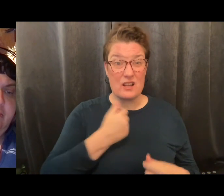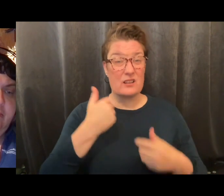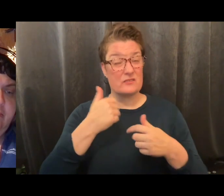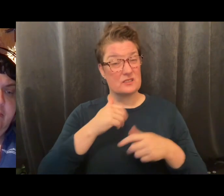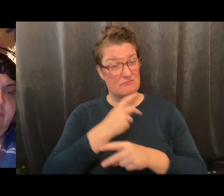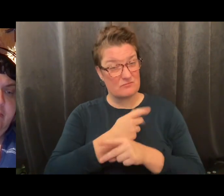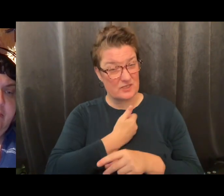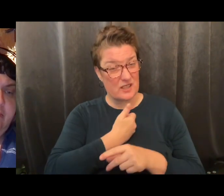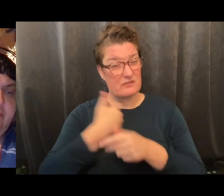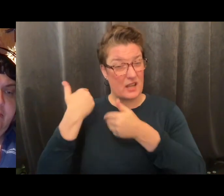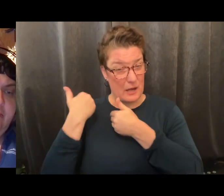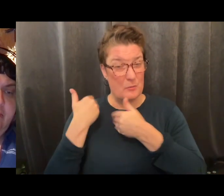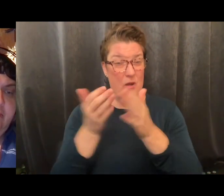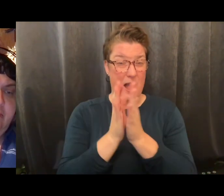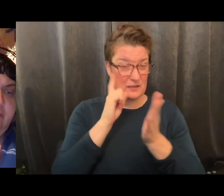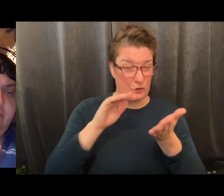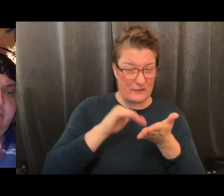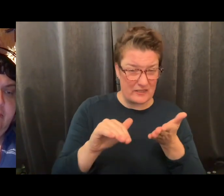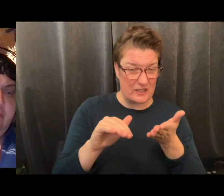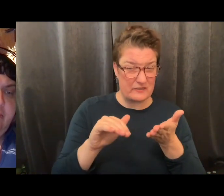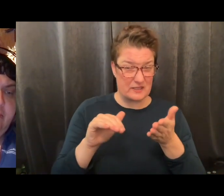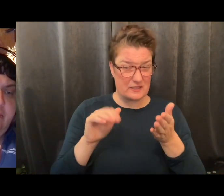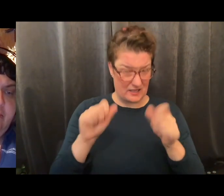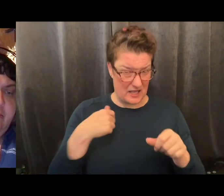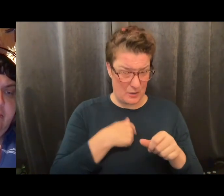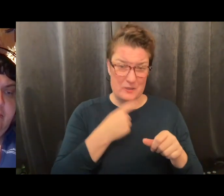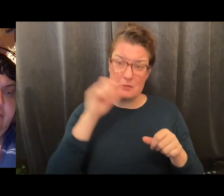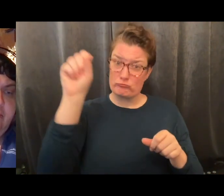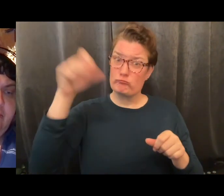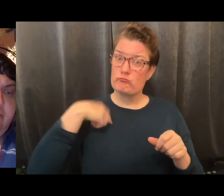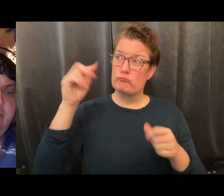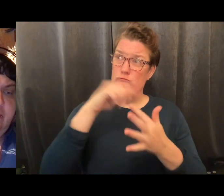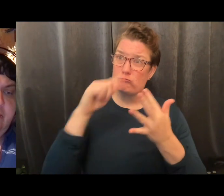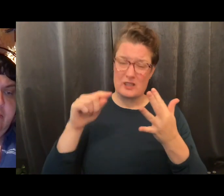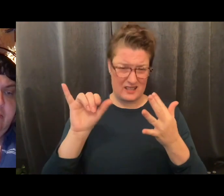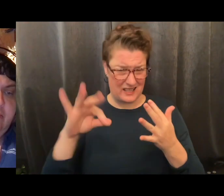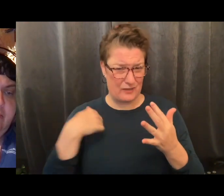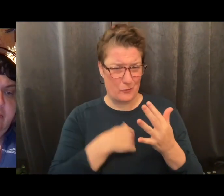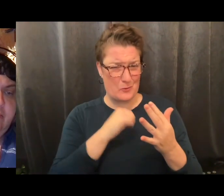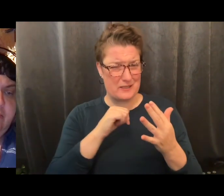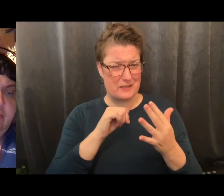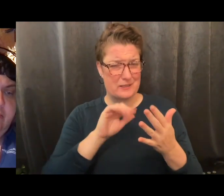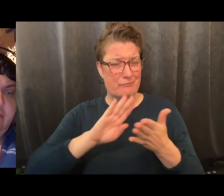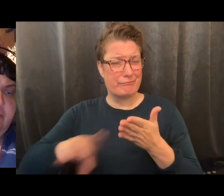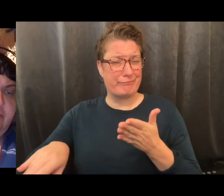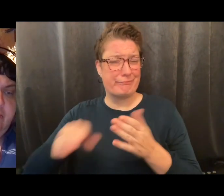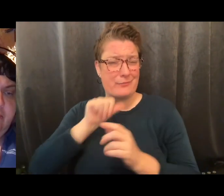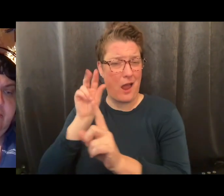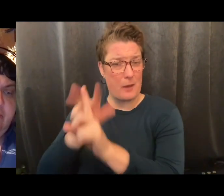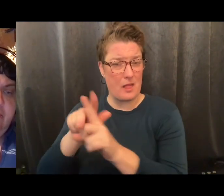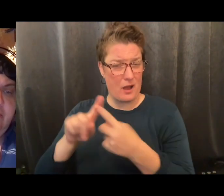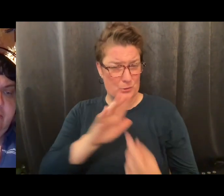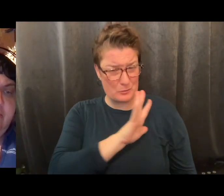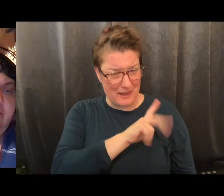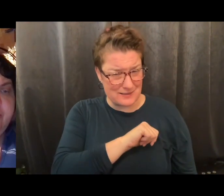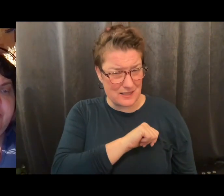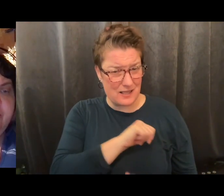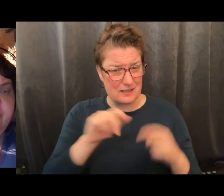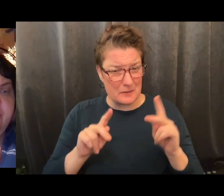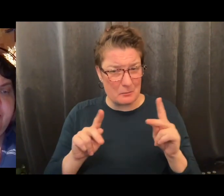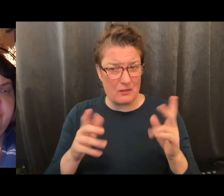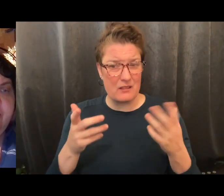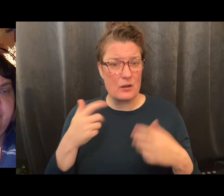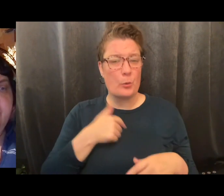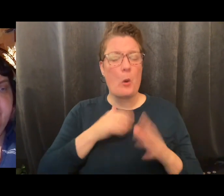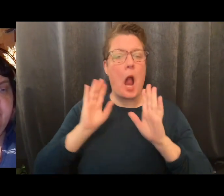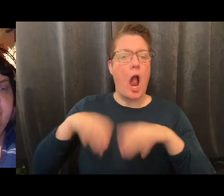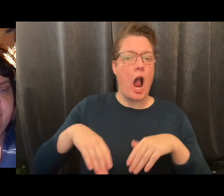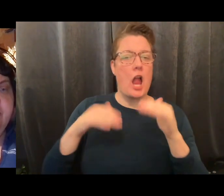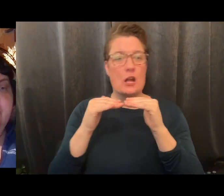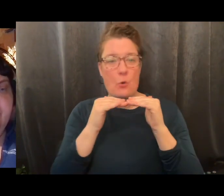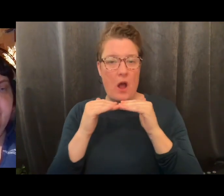If we're not holding the standard of, of justice and equality to Palestine, I